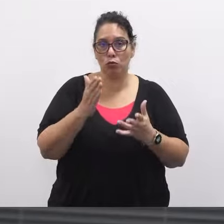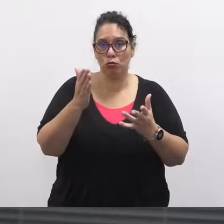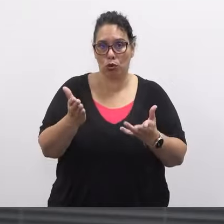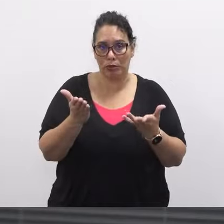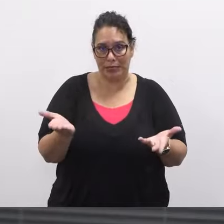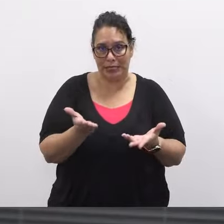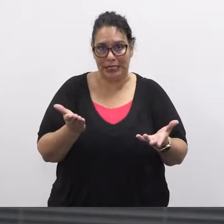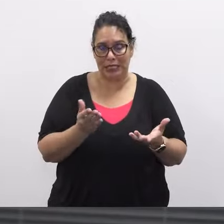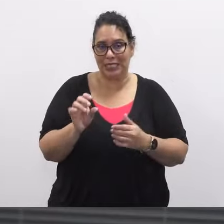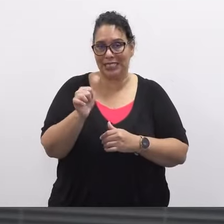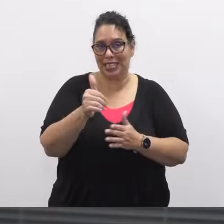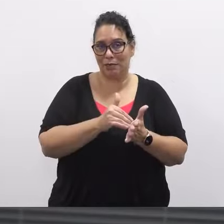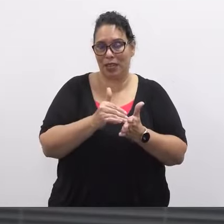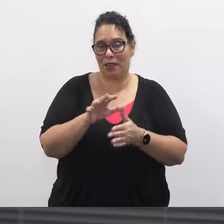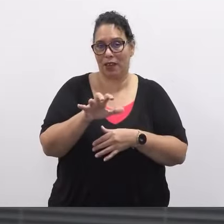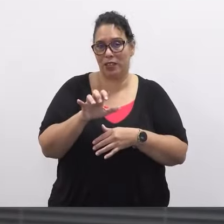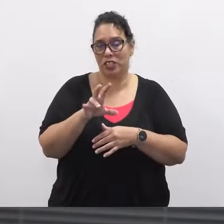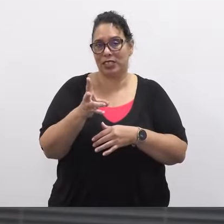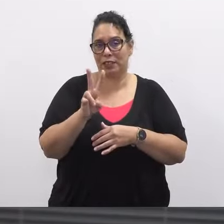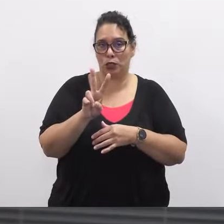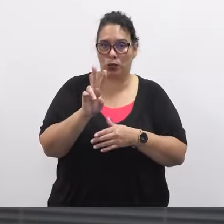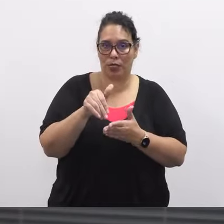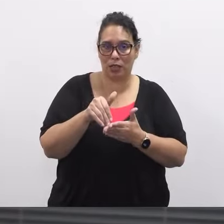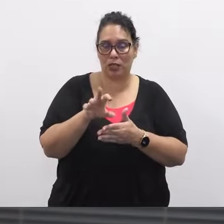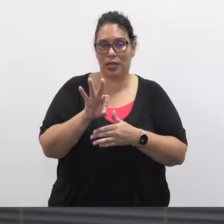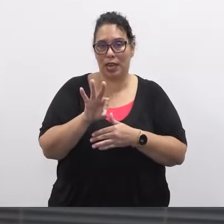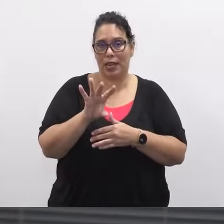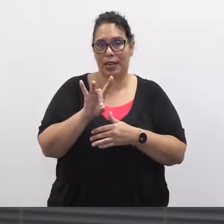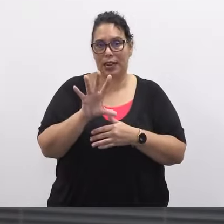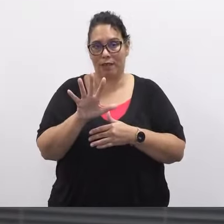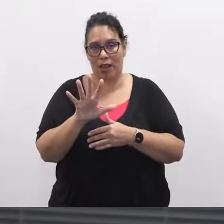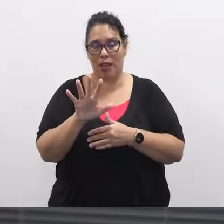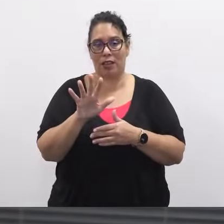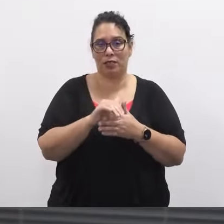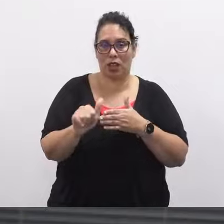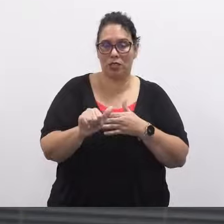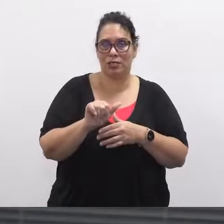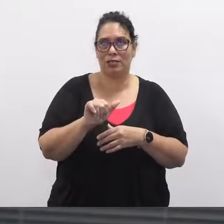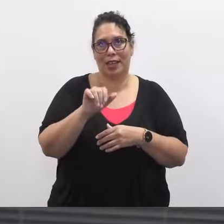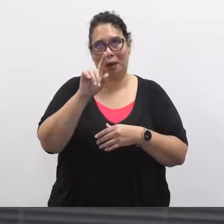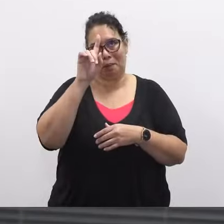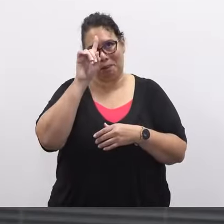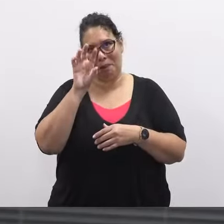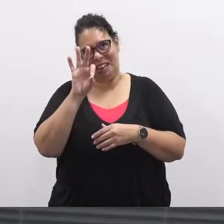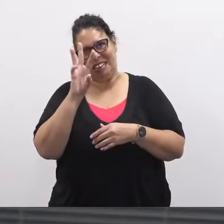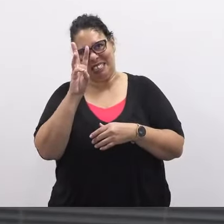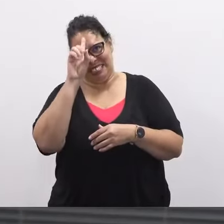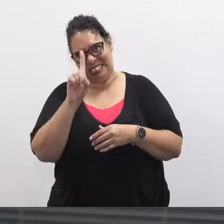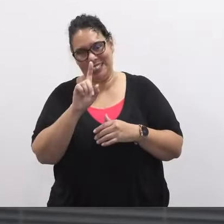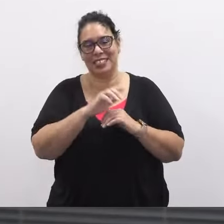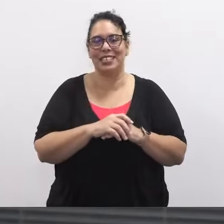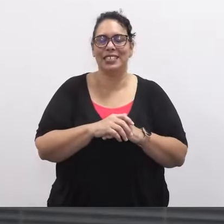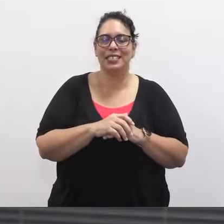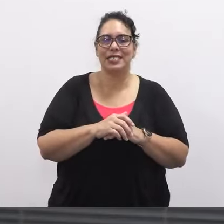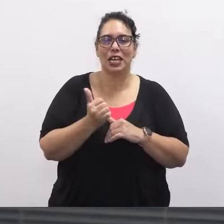is $10,572,985 and 96 cents. And just a couple points of reference as well.